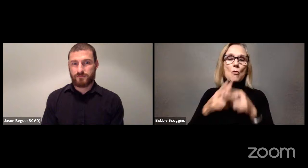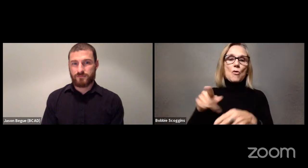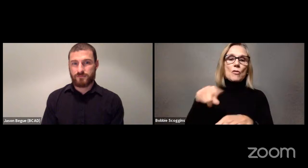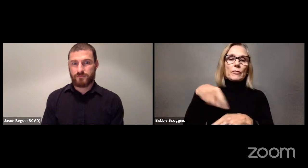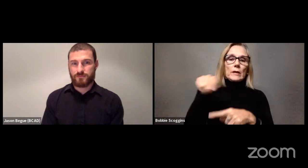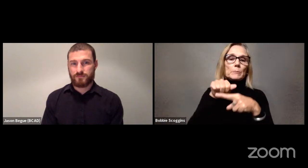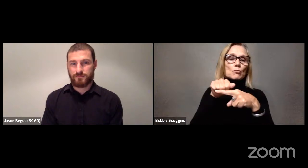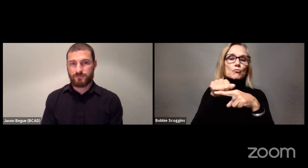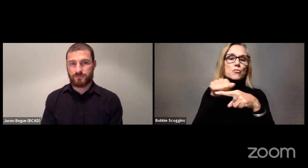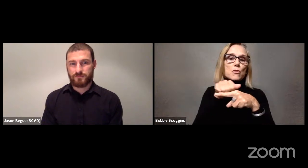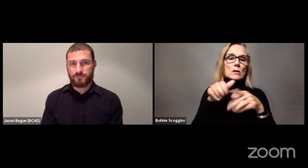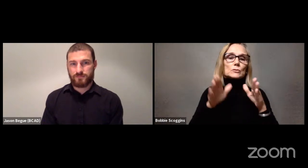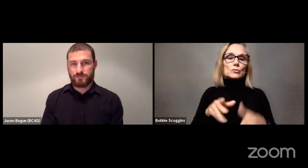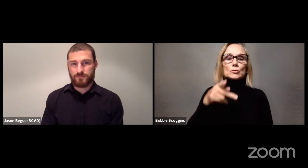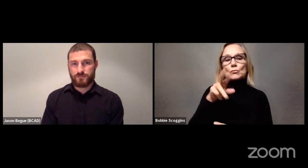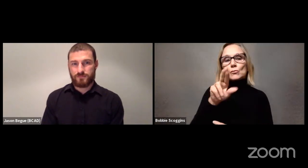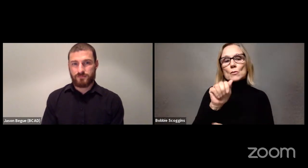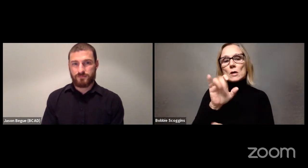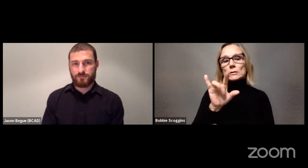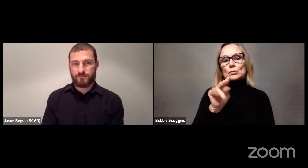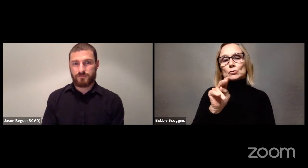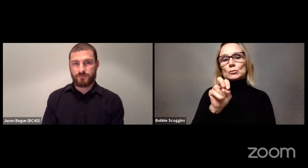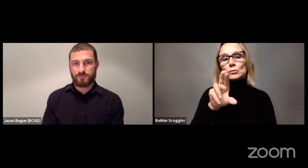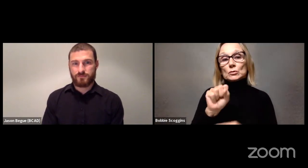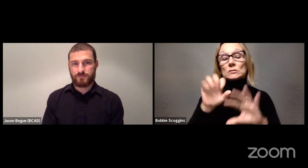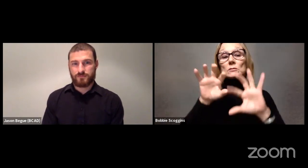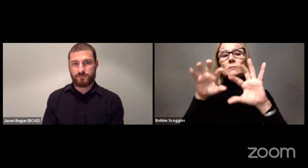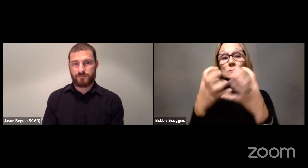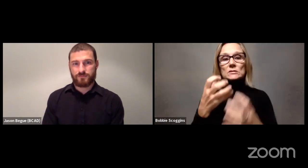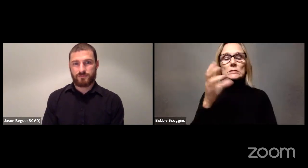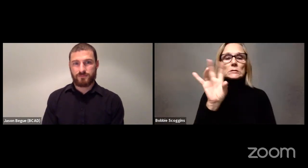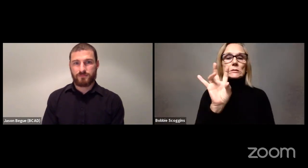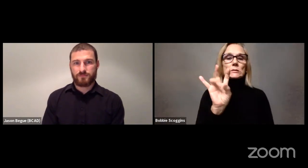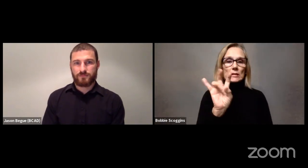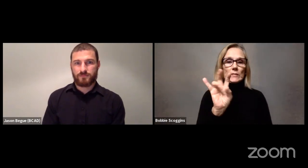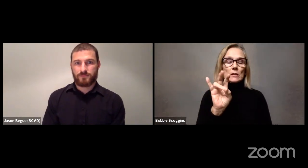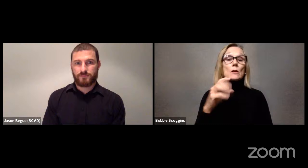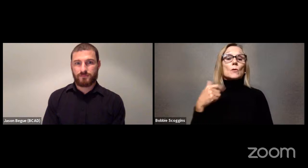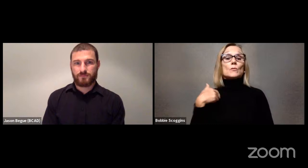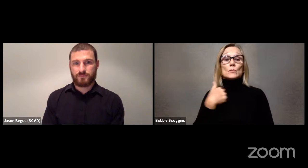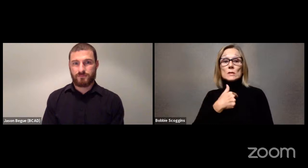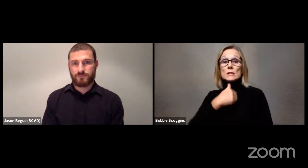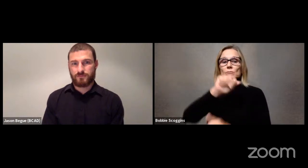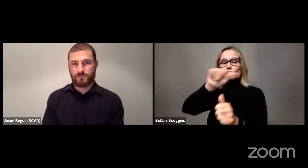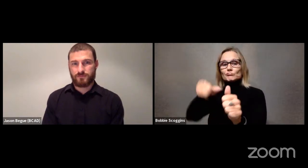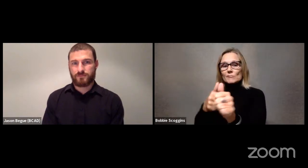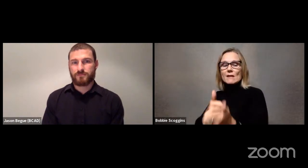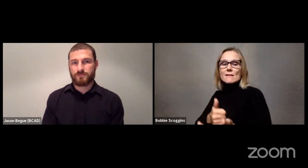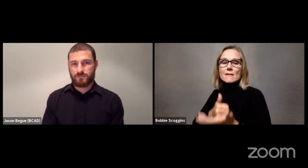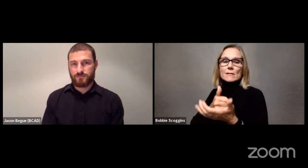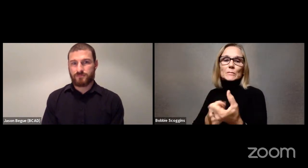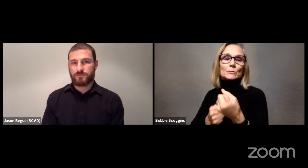a board that oversees the practitioner's of interpreters. Again, there are seven of them,